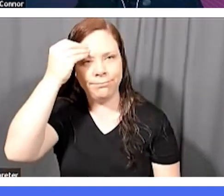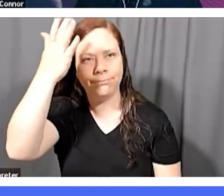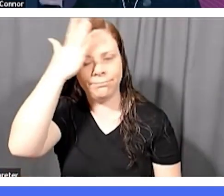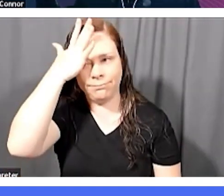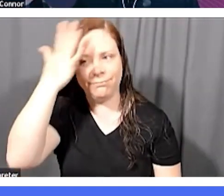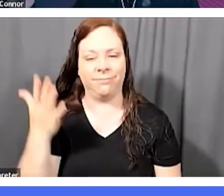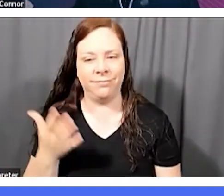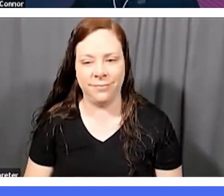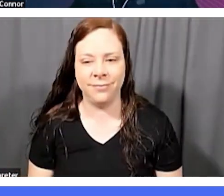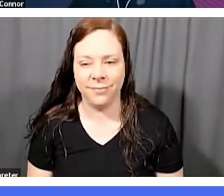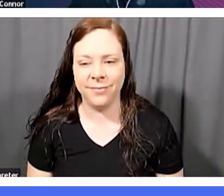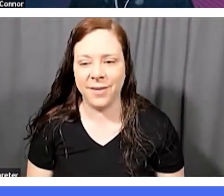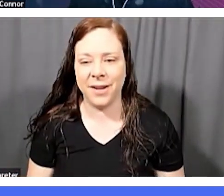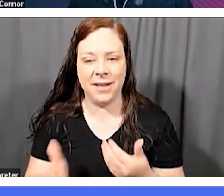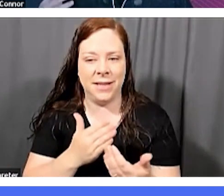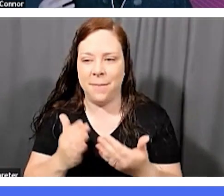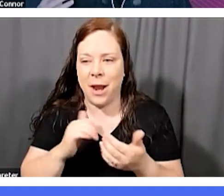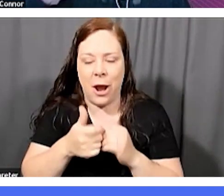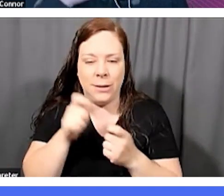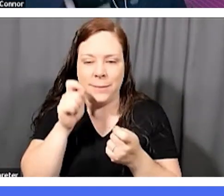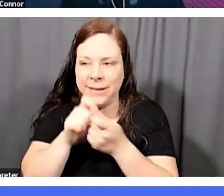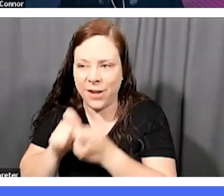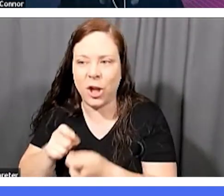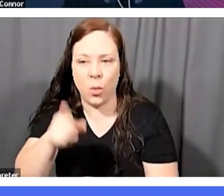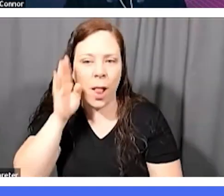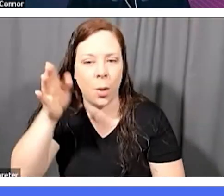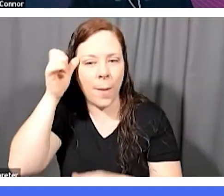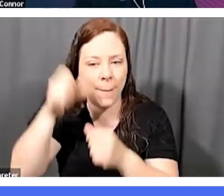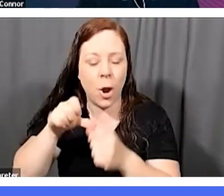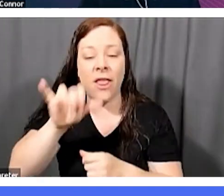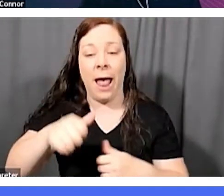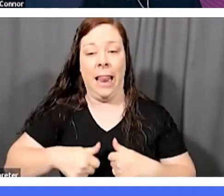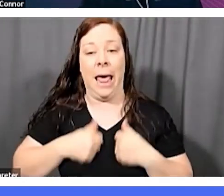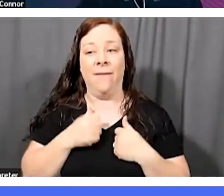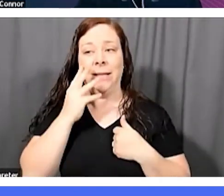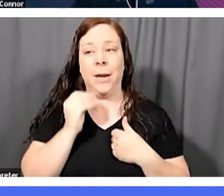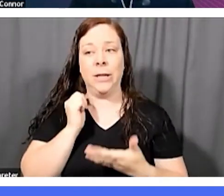they might be or how thematic they might be. And that life experience then helps us to learn along the way.